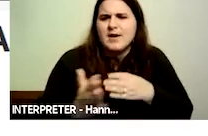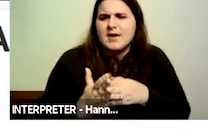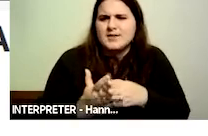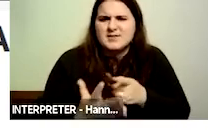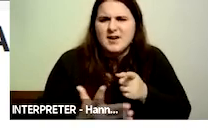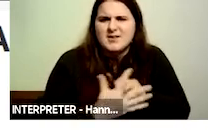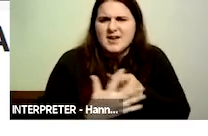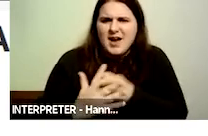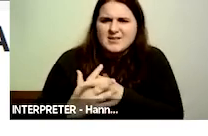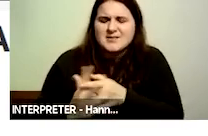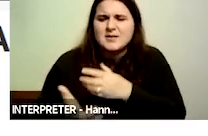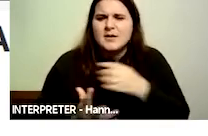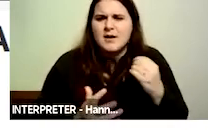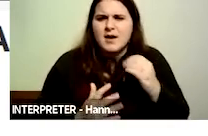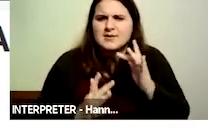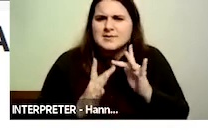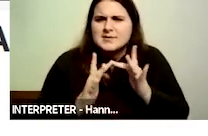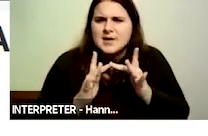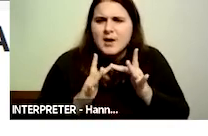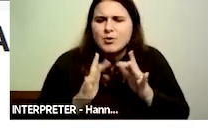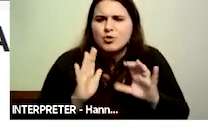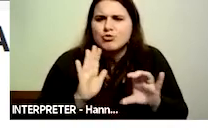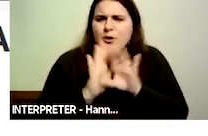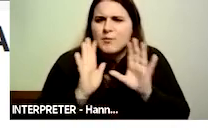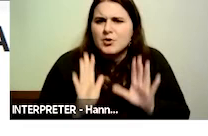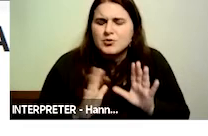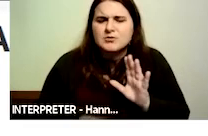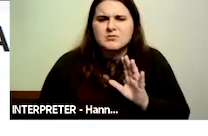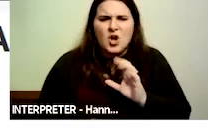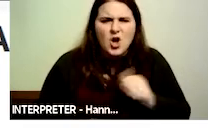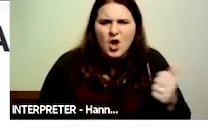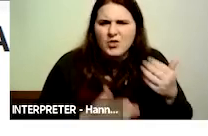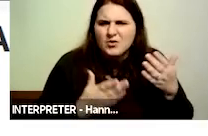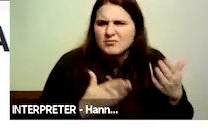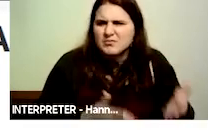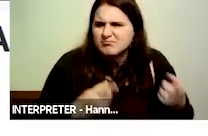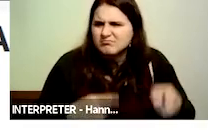cyber criminals and all of the things that come our way around cyber security. So I saw this